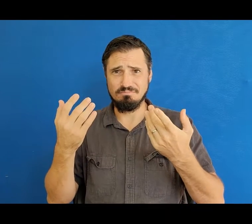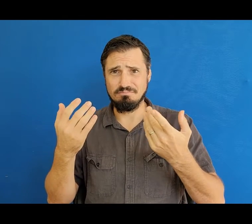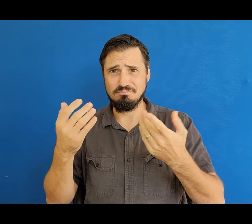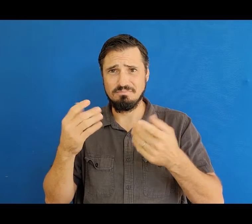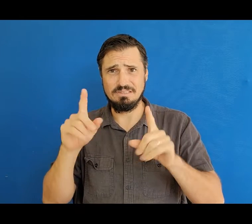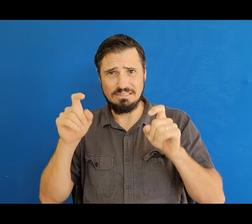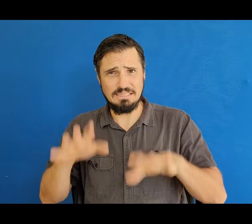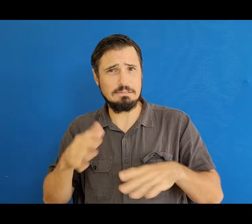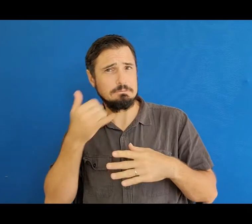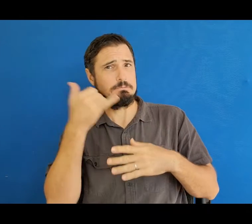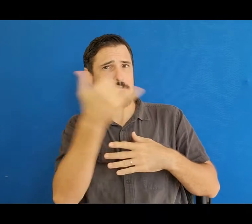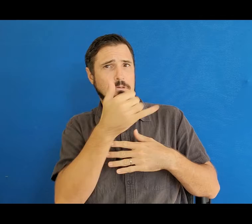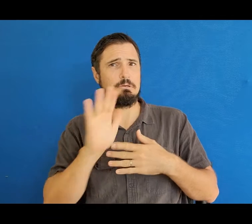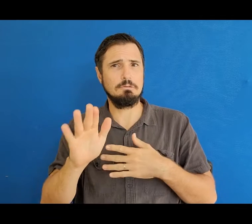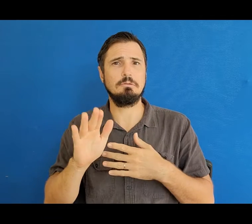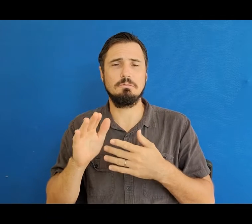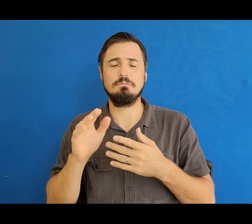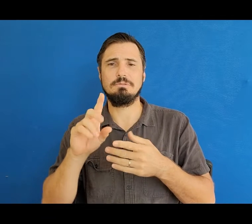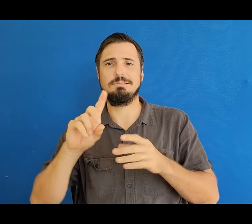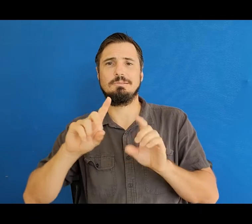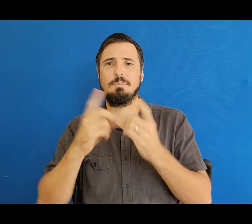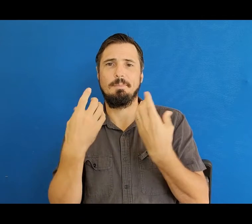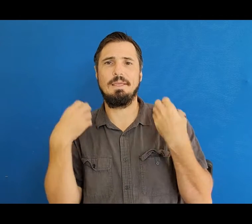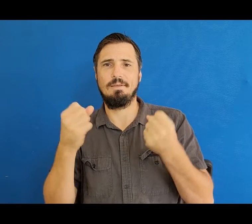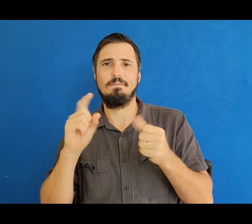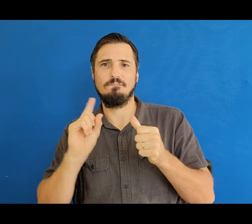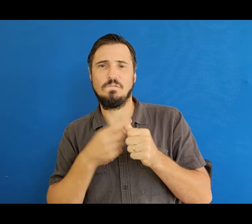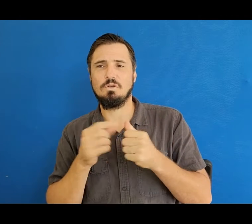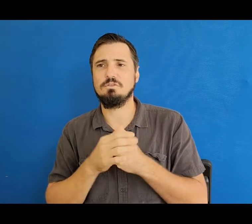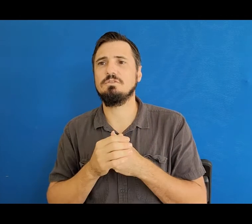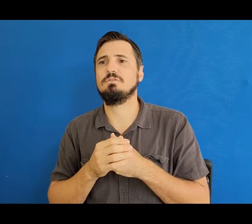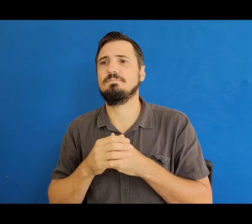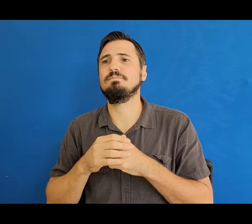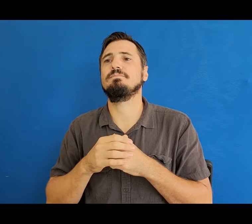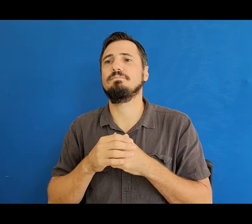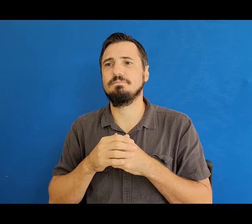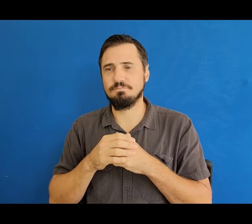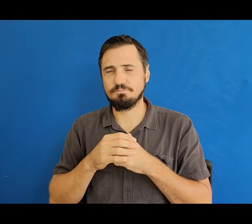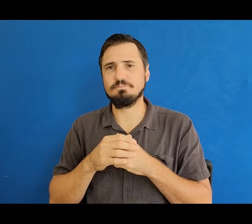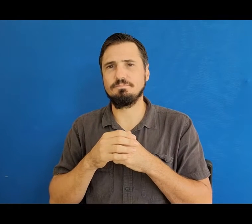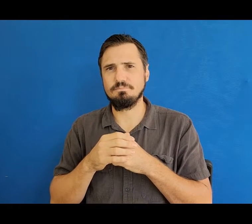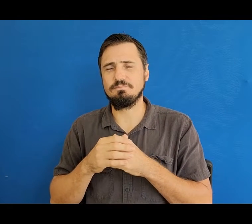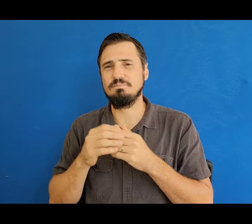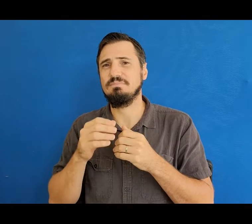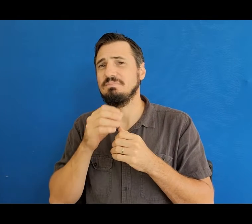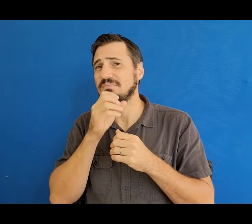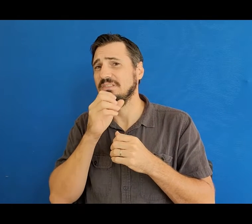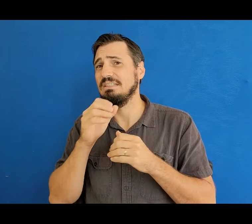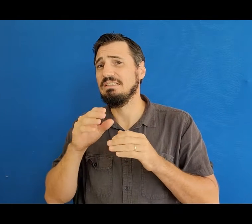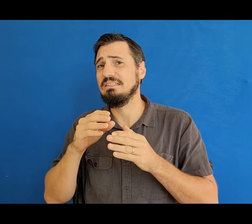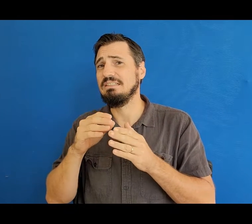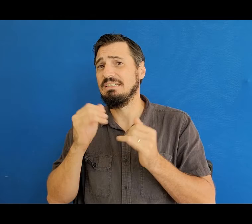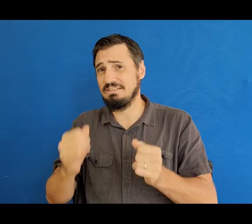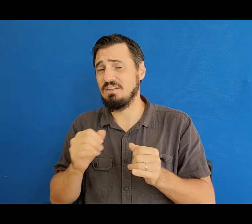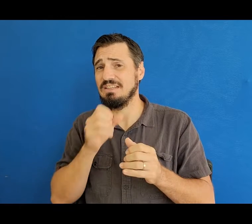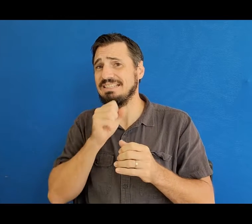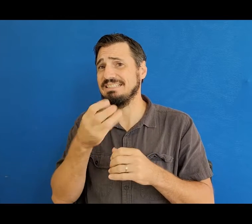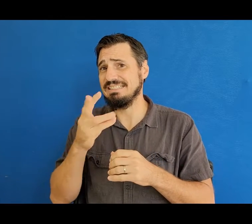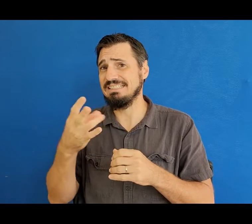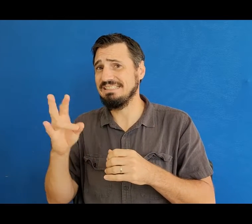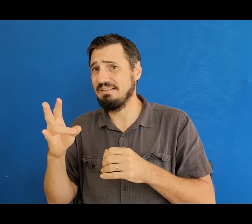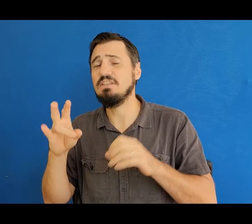Hawai‘i residents ages 16 and 17 are now eligible for a booster dose if it has been at least six months since their initial dose of the Pfizer vaccine.